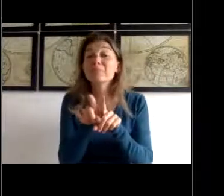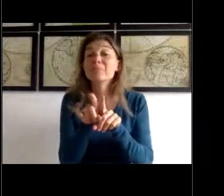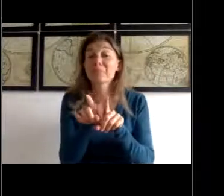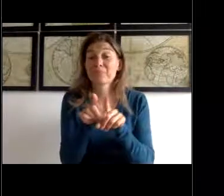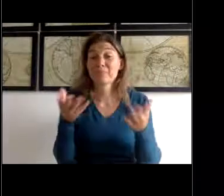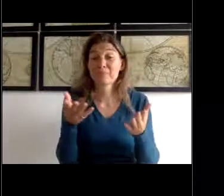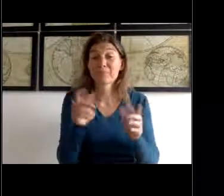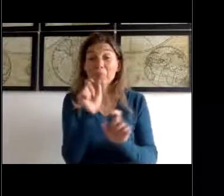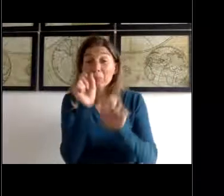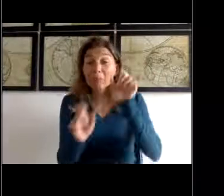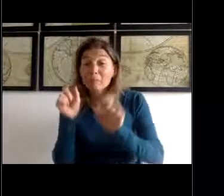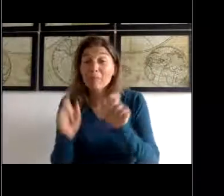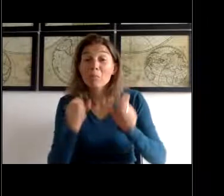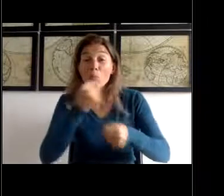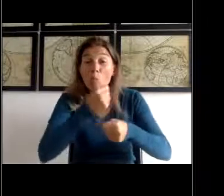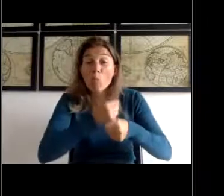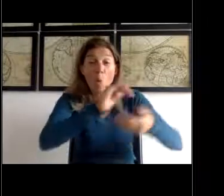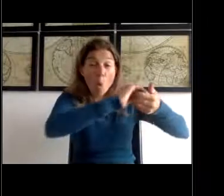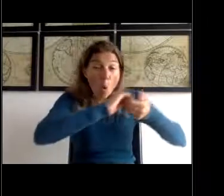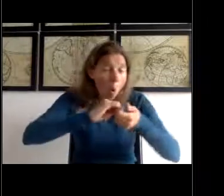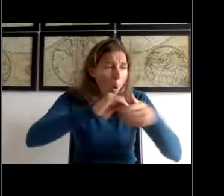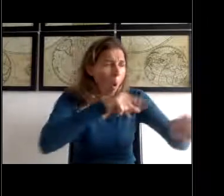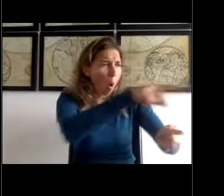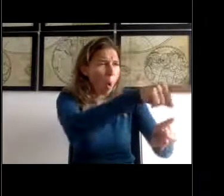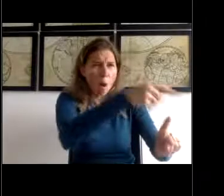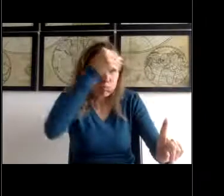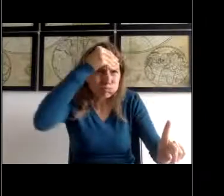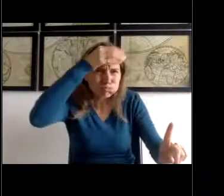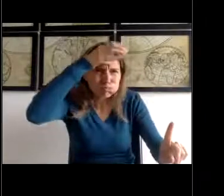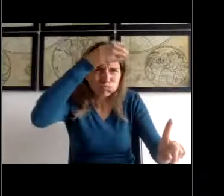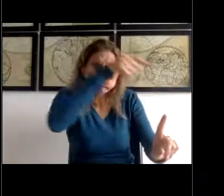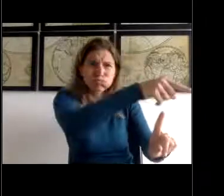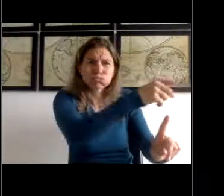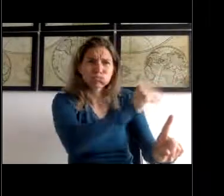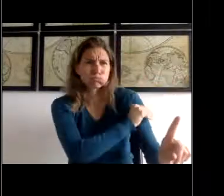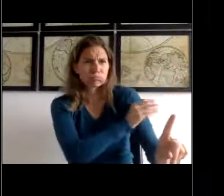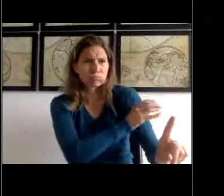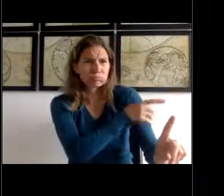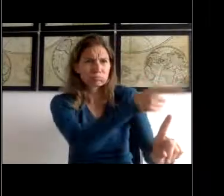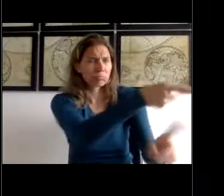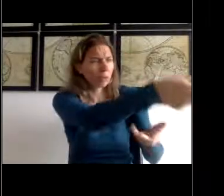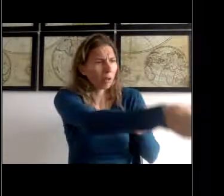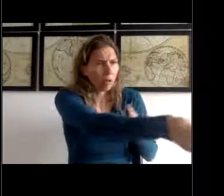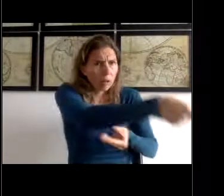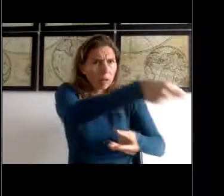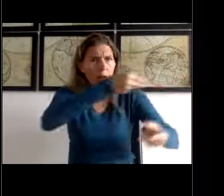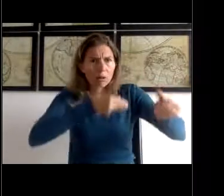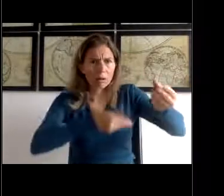and experience to help others within the communities to overcome some of the barriers that exist.